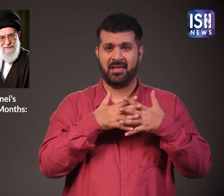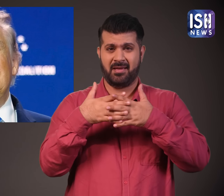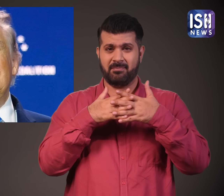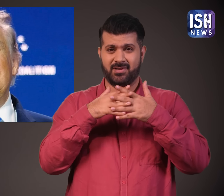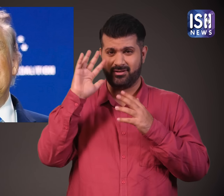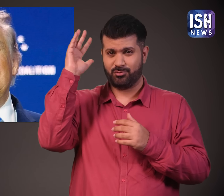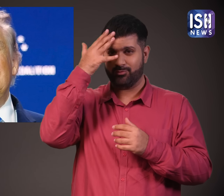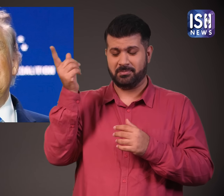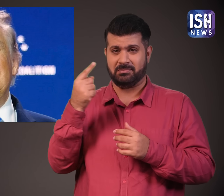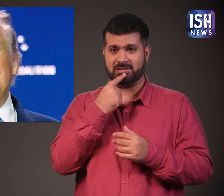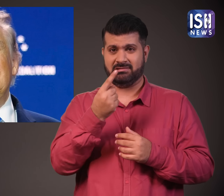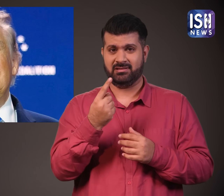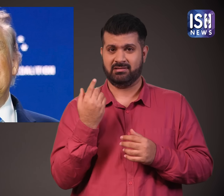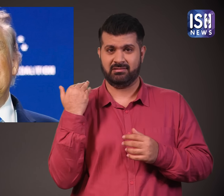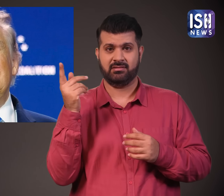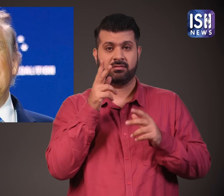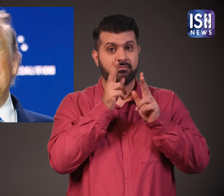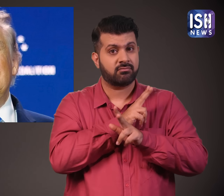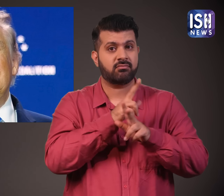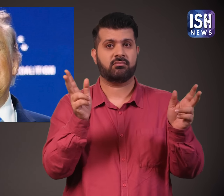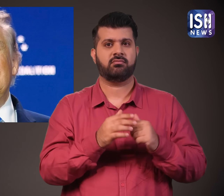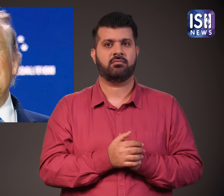U.S. President Donald Trump recently said,